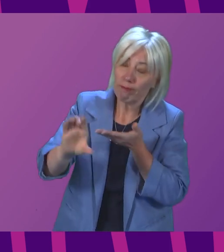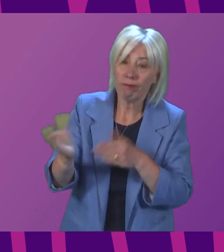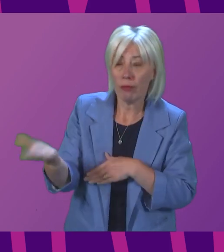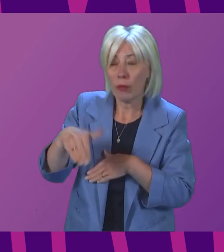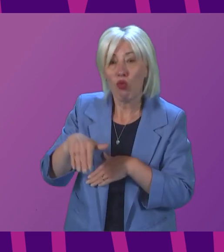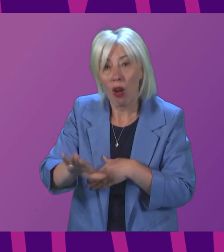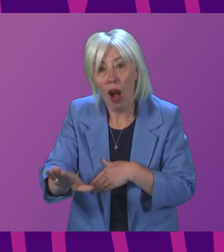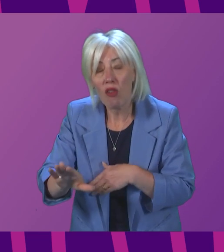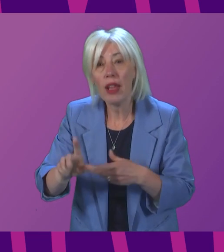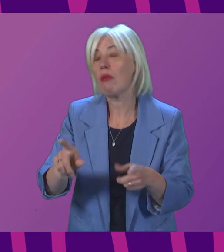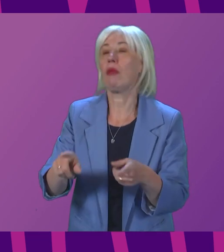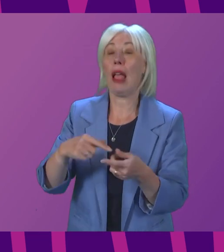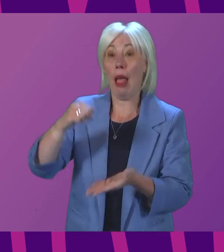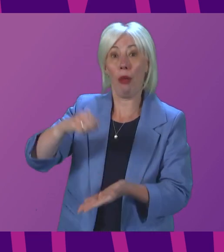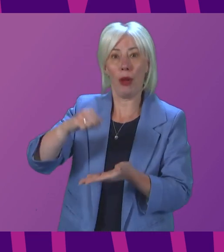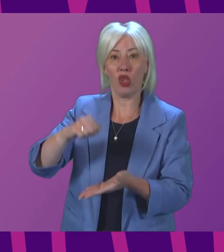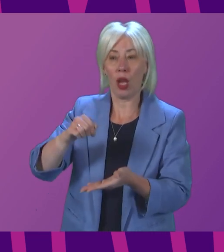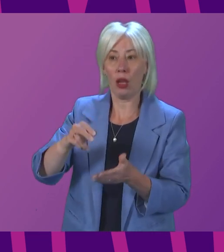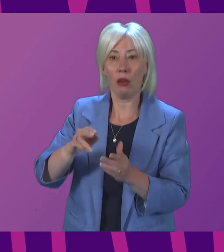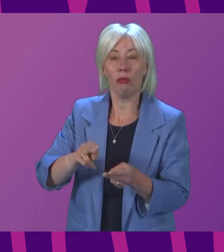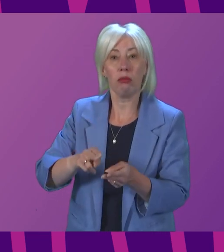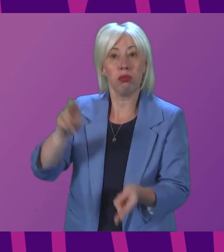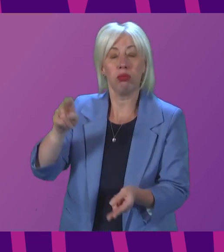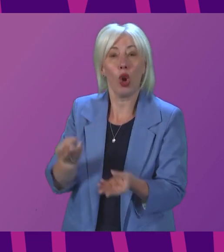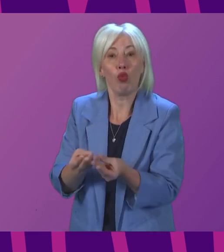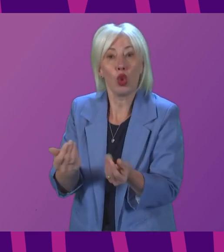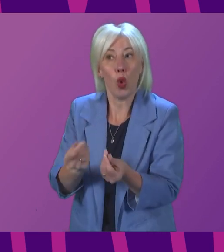It is why, in the budget, we are increasing the resources that are available to the courts